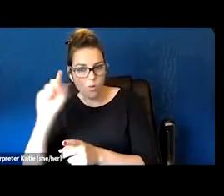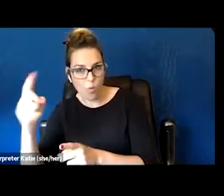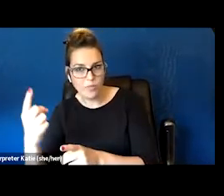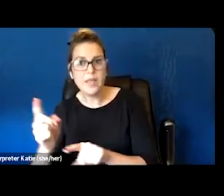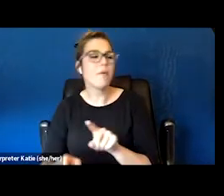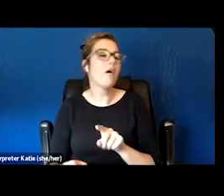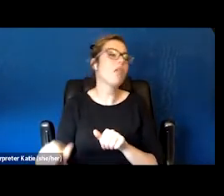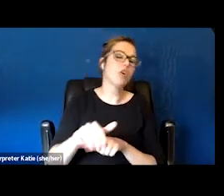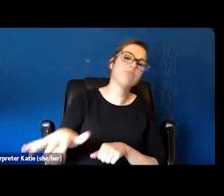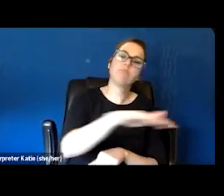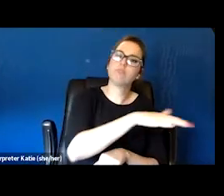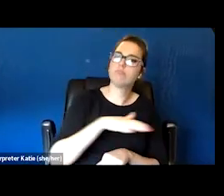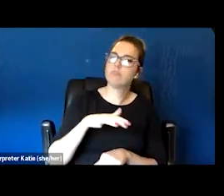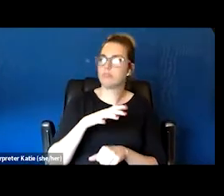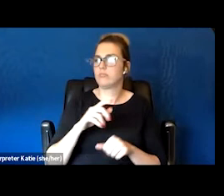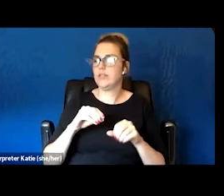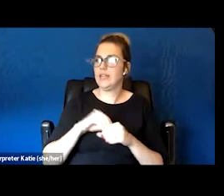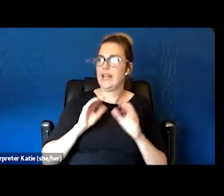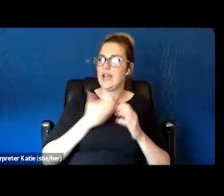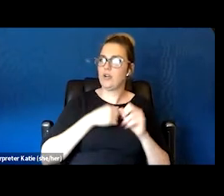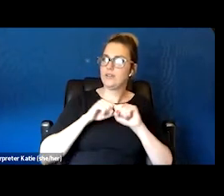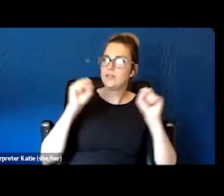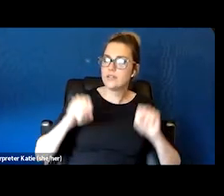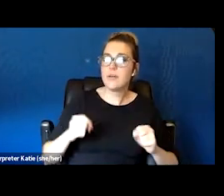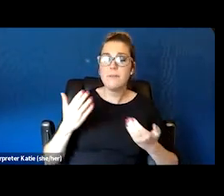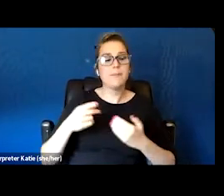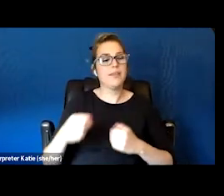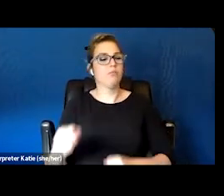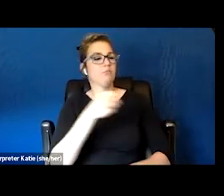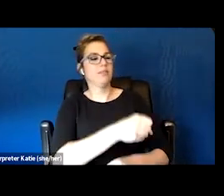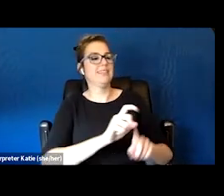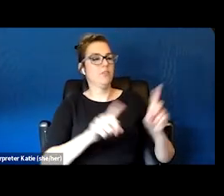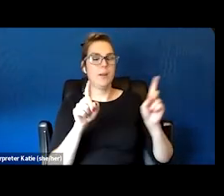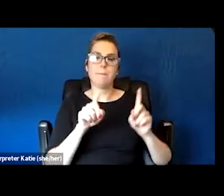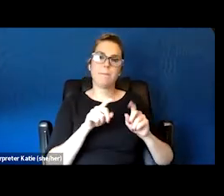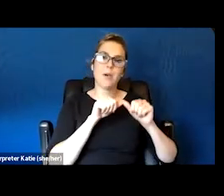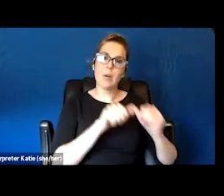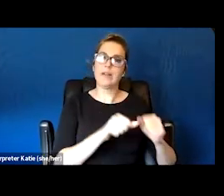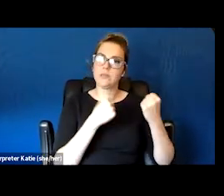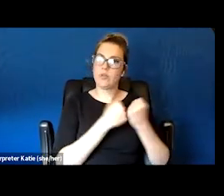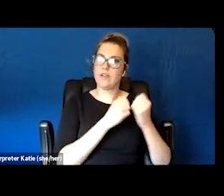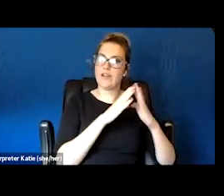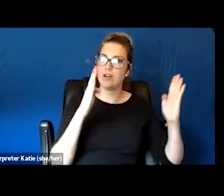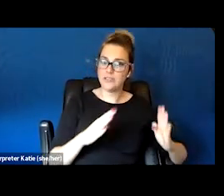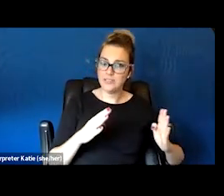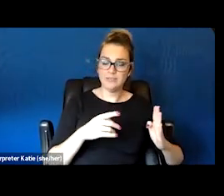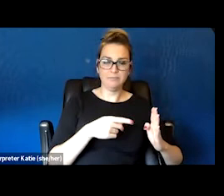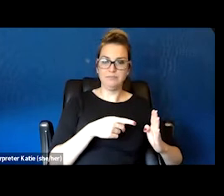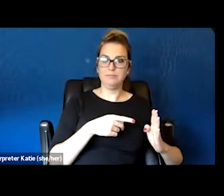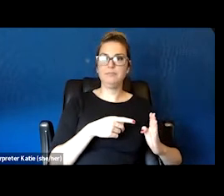perhaps they're in a different permanent supportive housing program that's not necessarily connected to MHSA